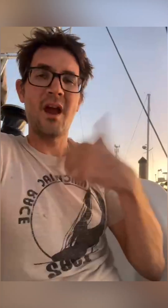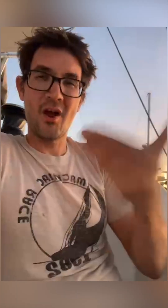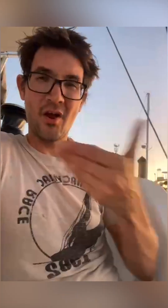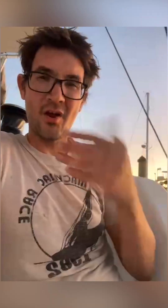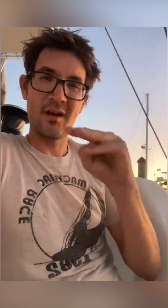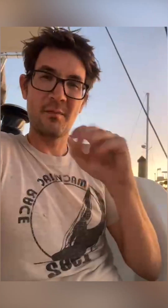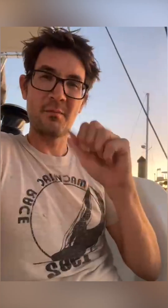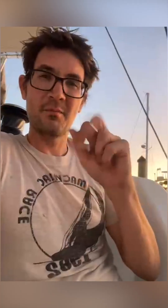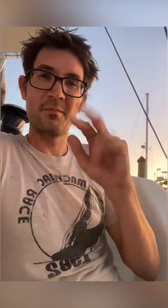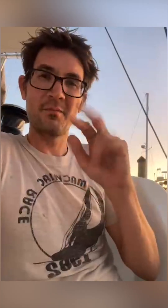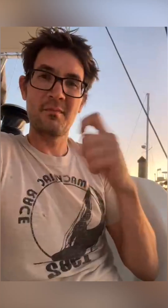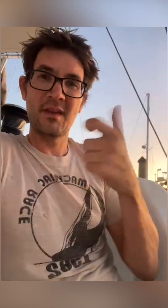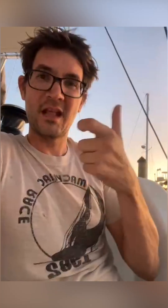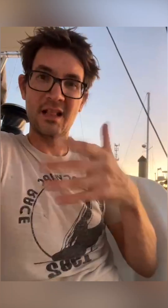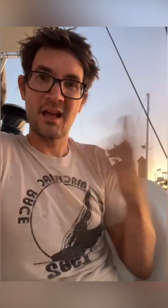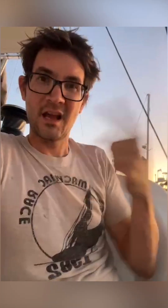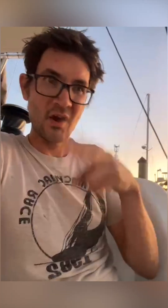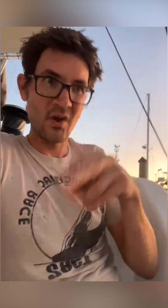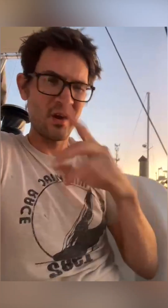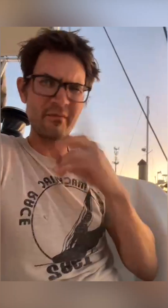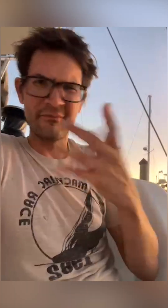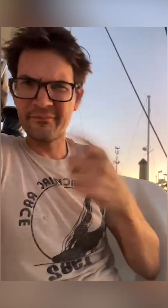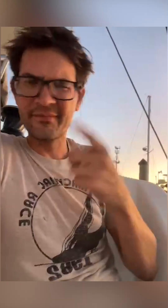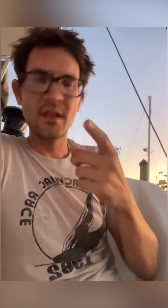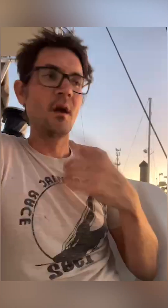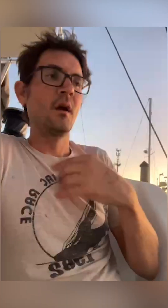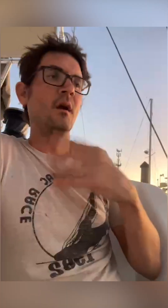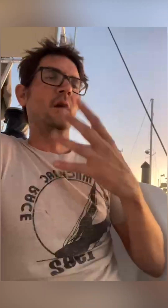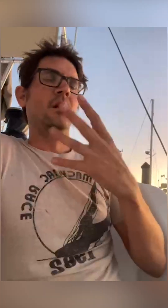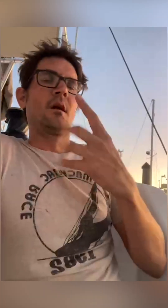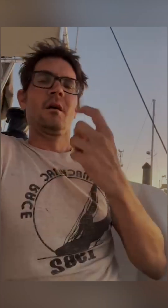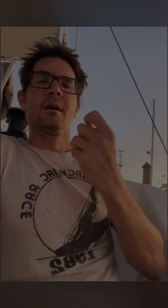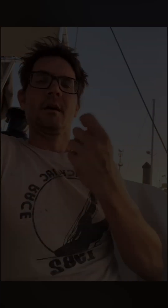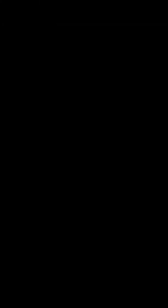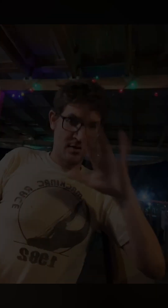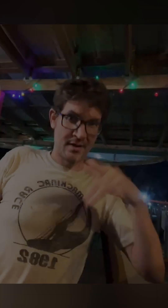I hired the marine electrician and came over to take a look at those issues.